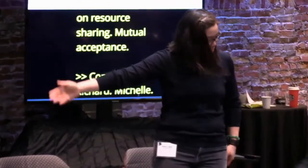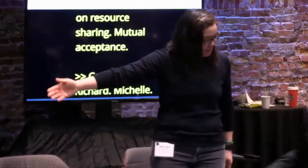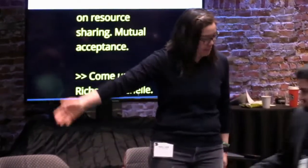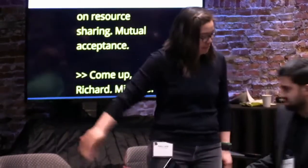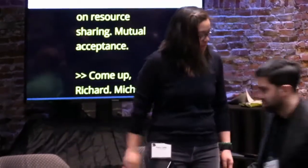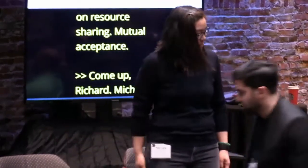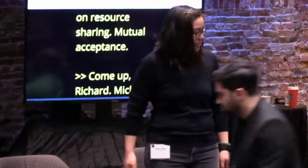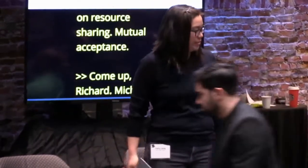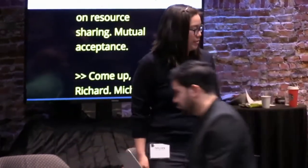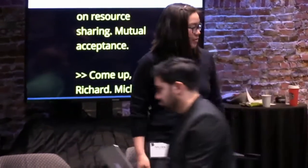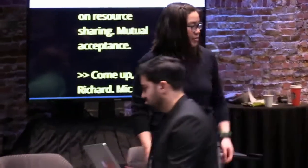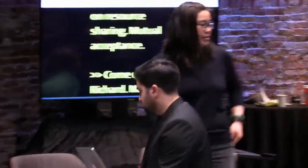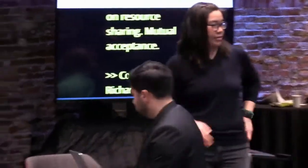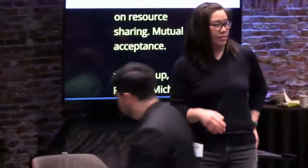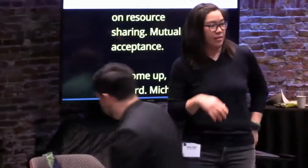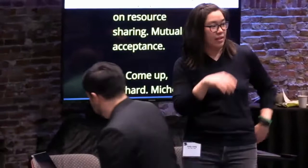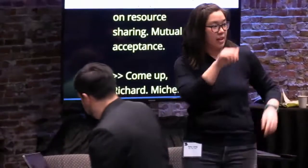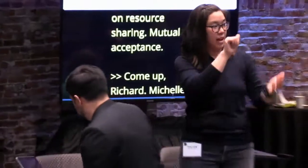I'm inviting all the panelists to the stage.